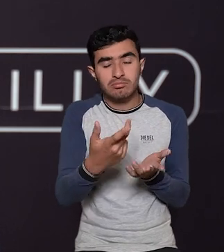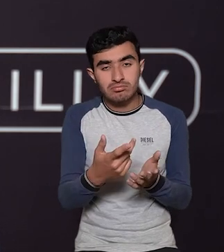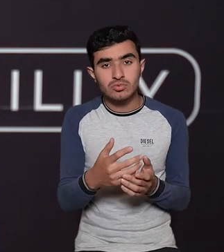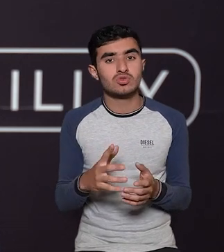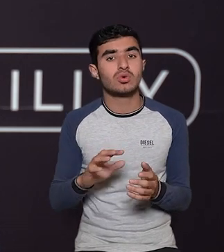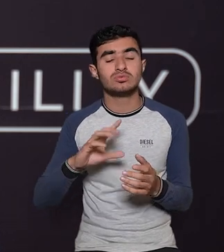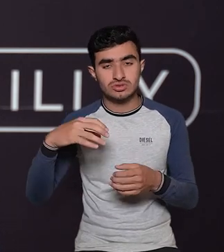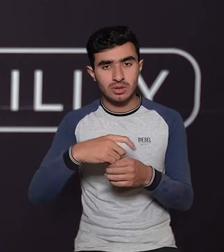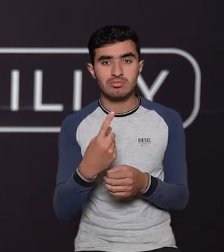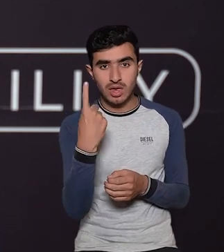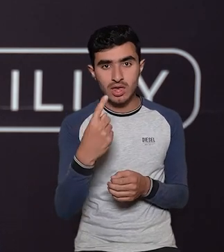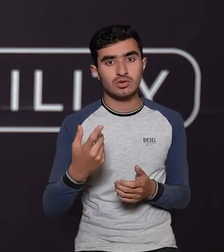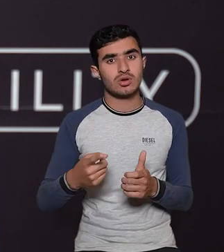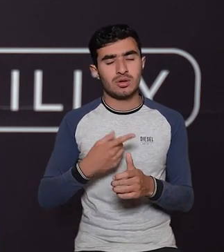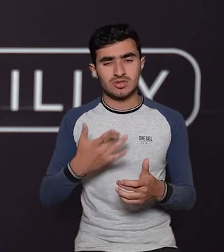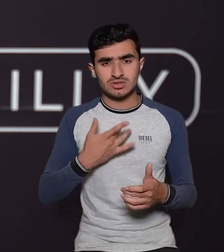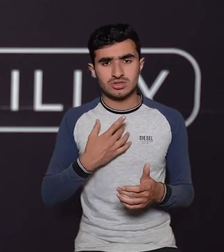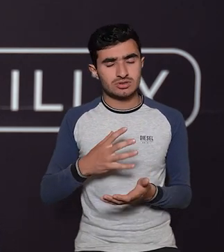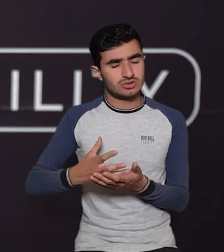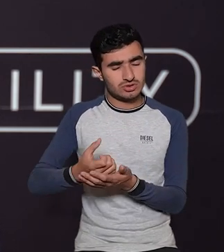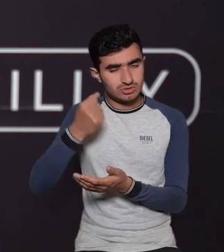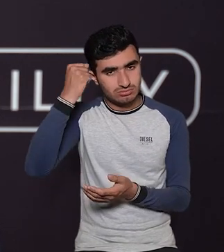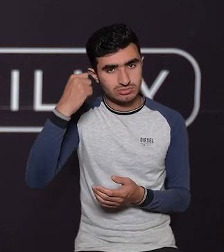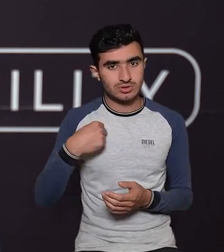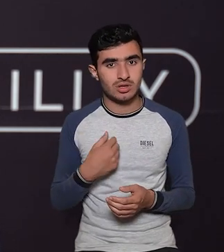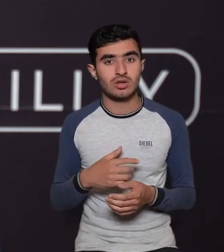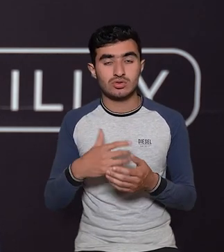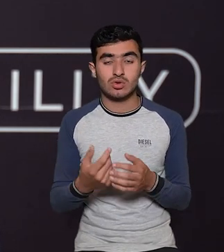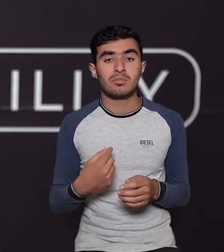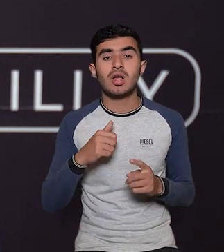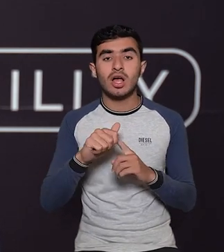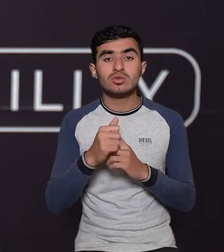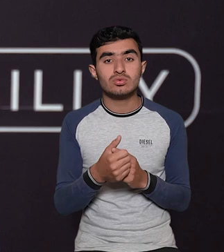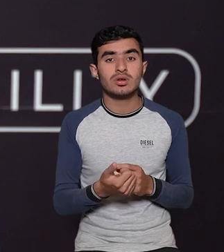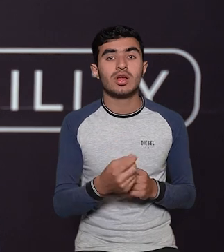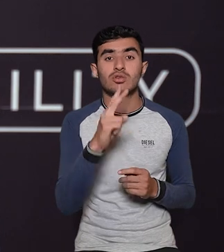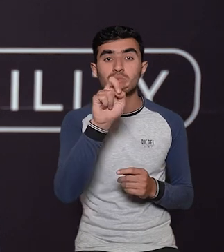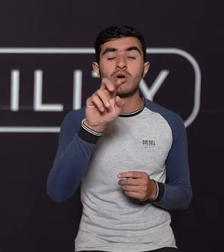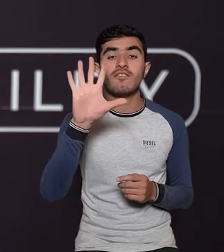and I knew that these are the sports and if I excel in them and I am the best in them